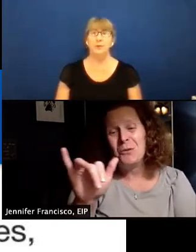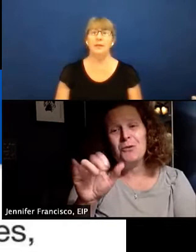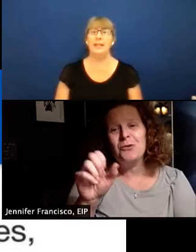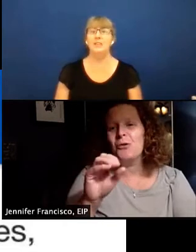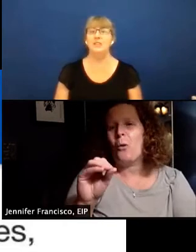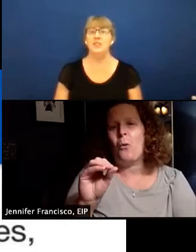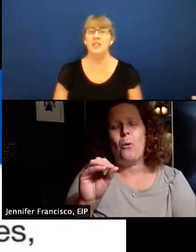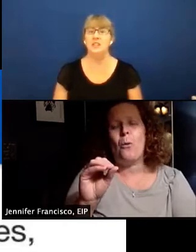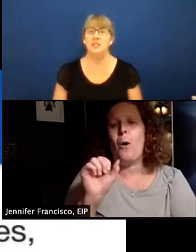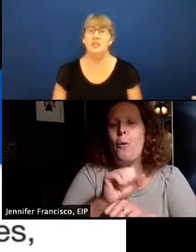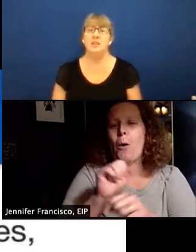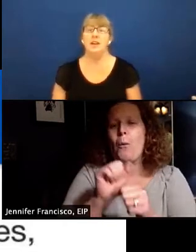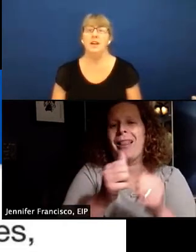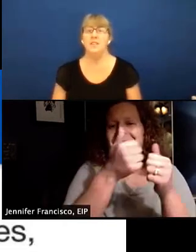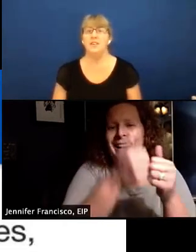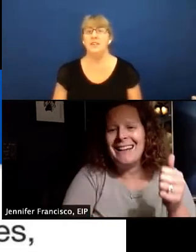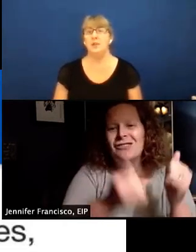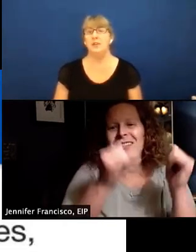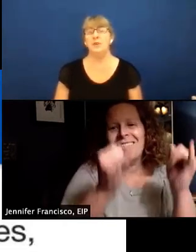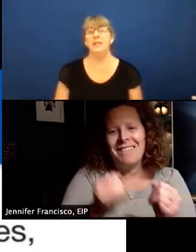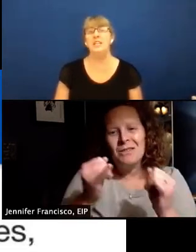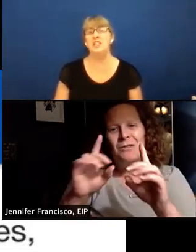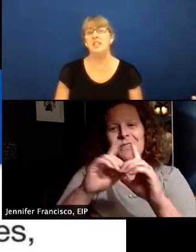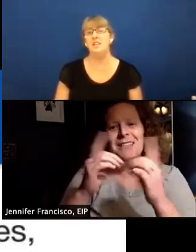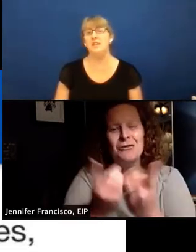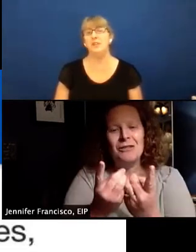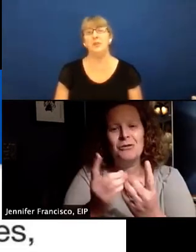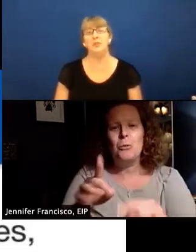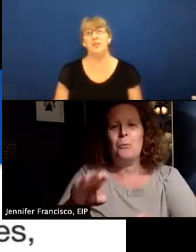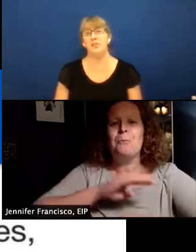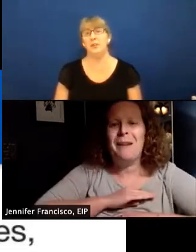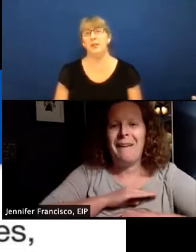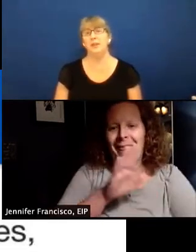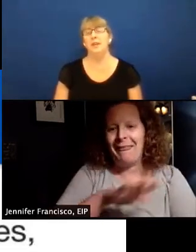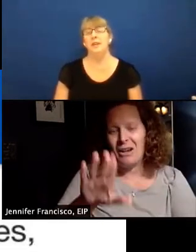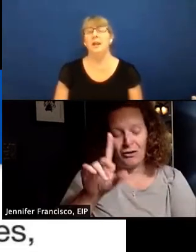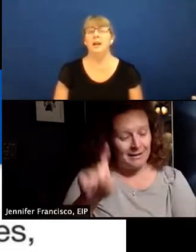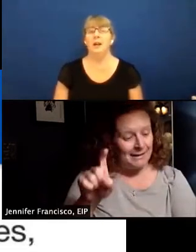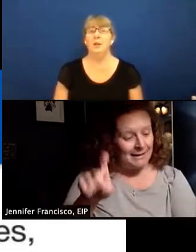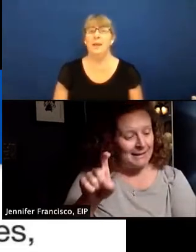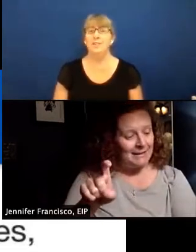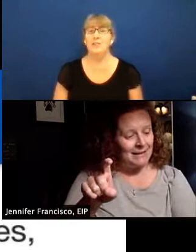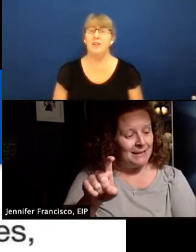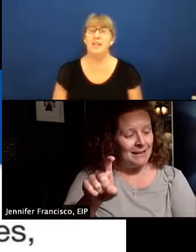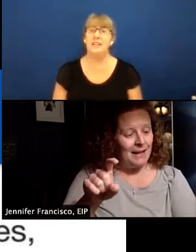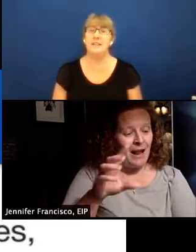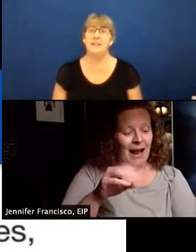related to each of their districts so each individual district has different needs that